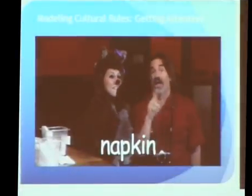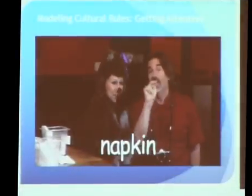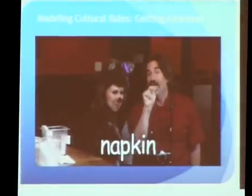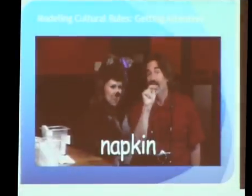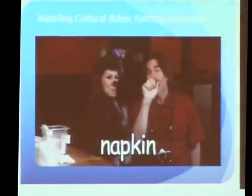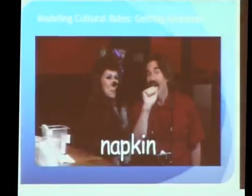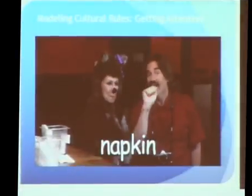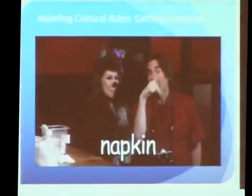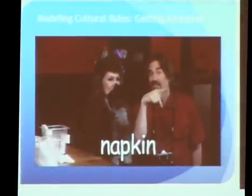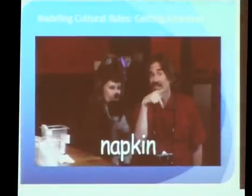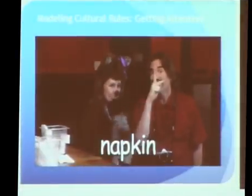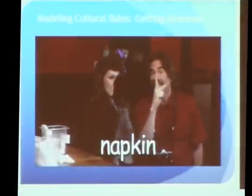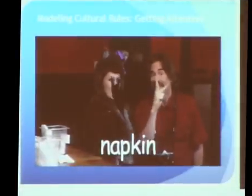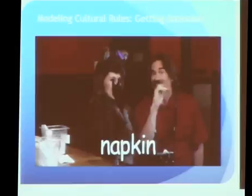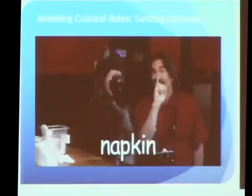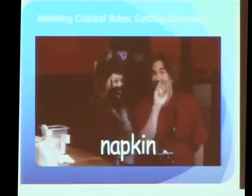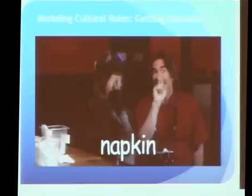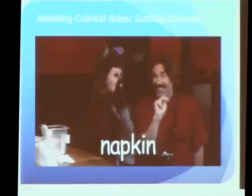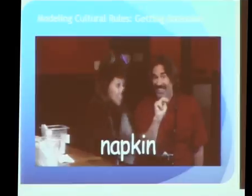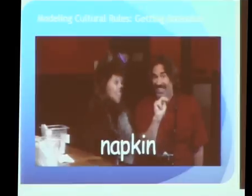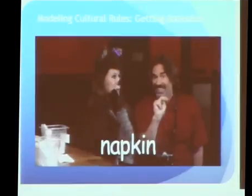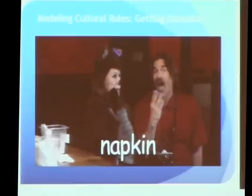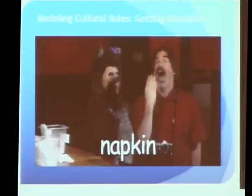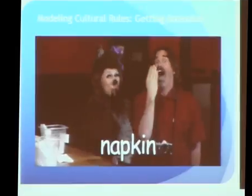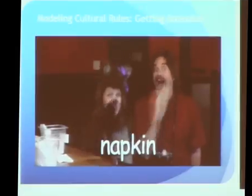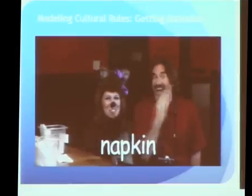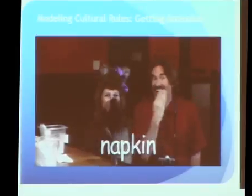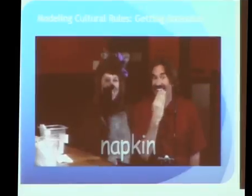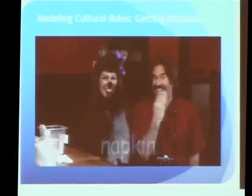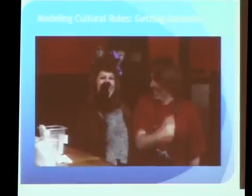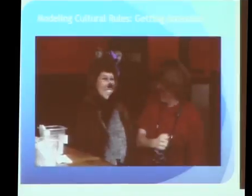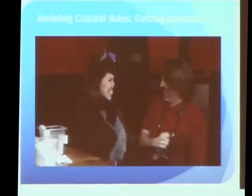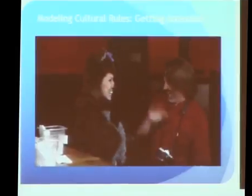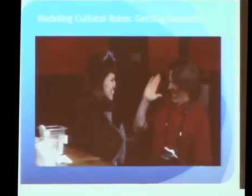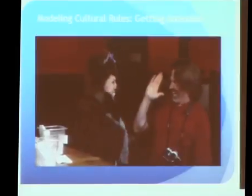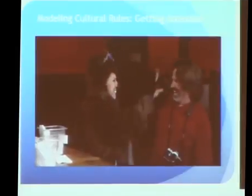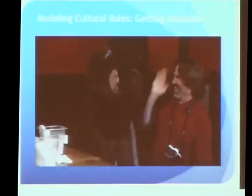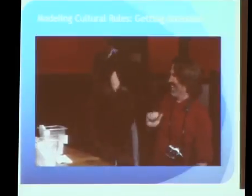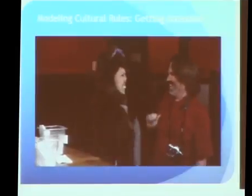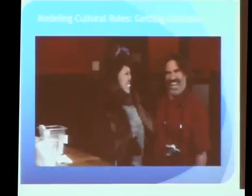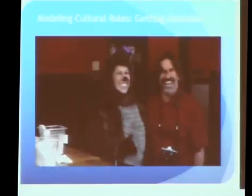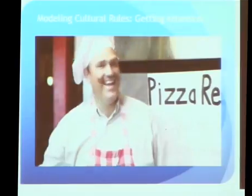And the sign and fingerspelling of napkin. Napkin.